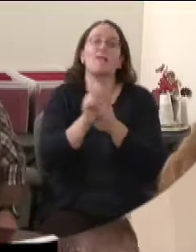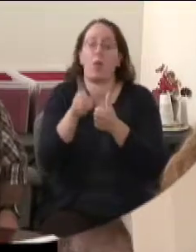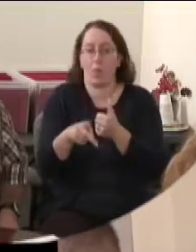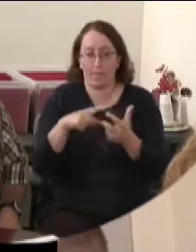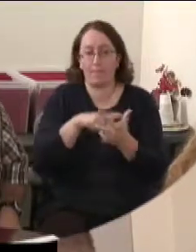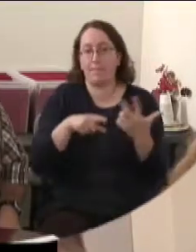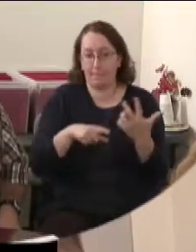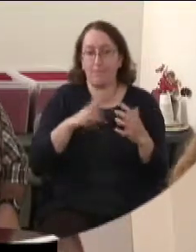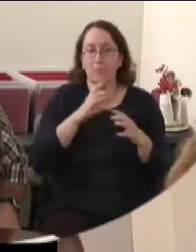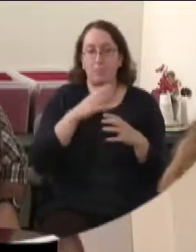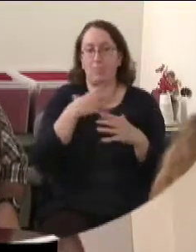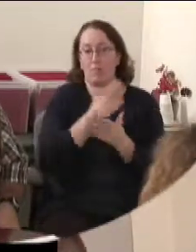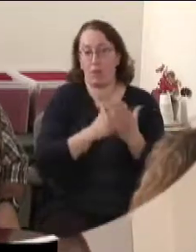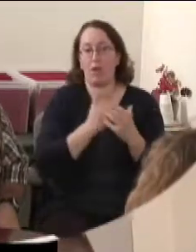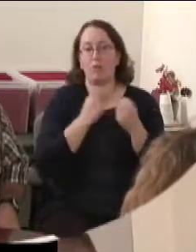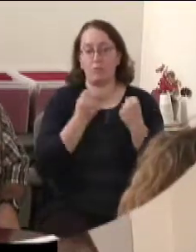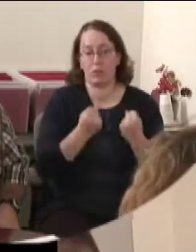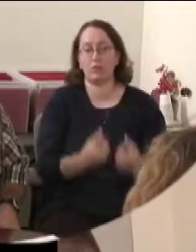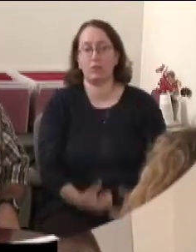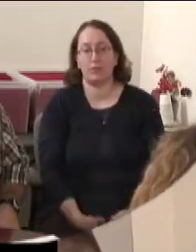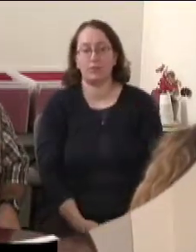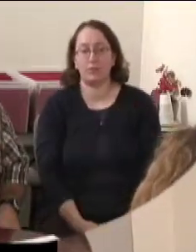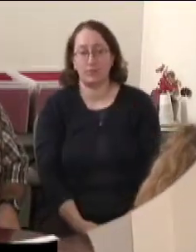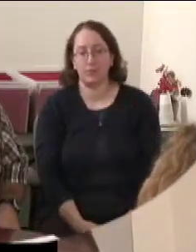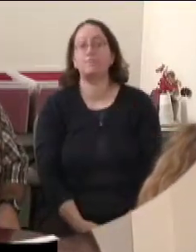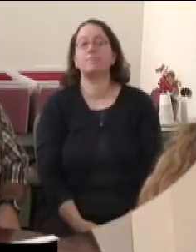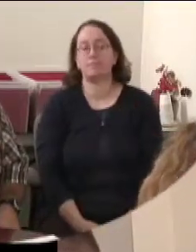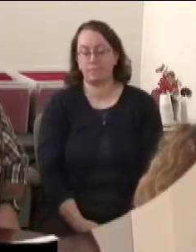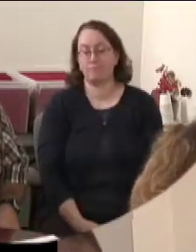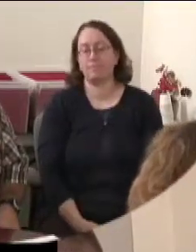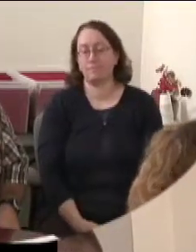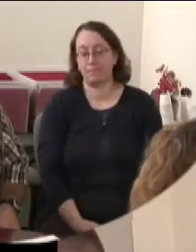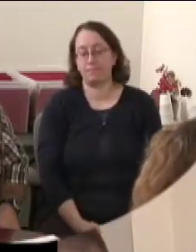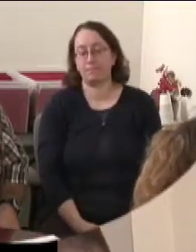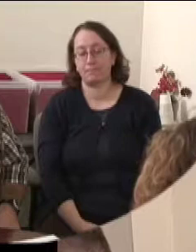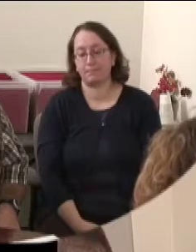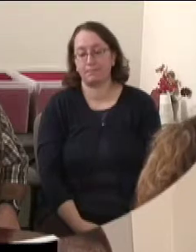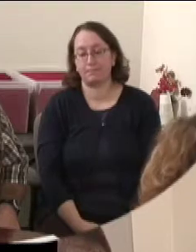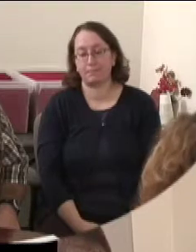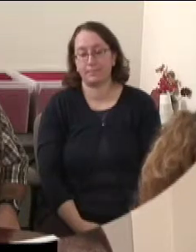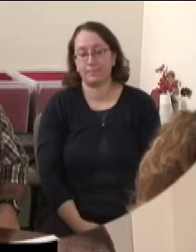Kelly: And we're helping her with that, as well? Steven: Yes.